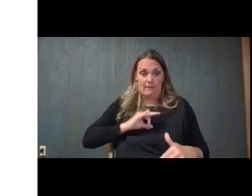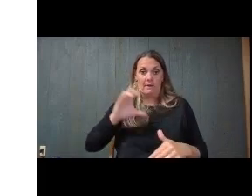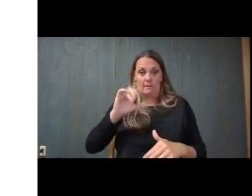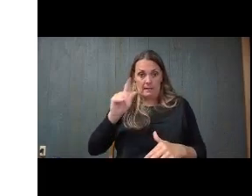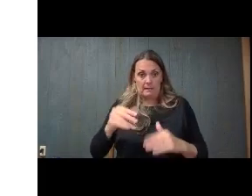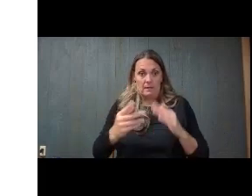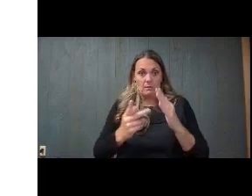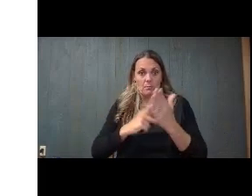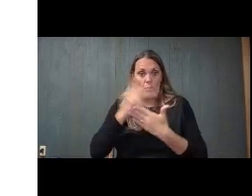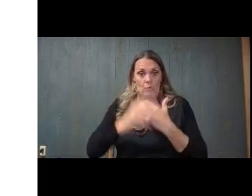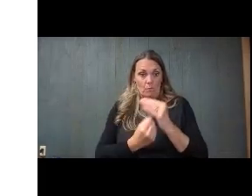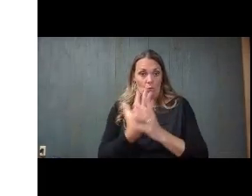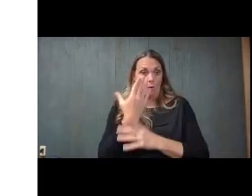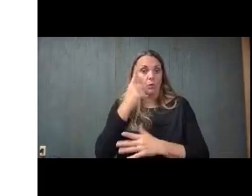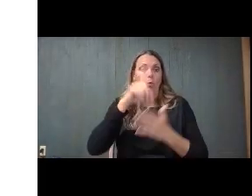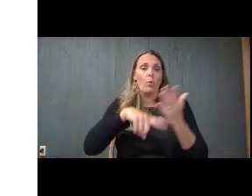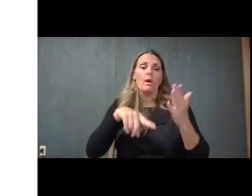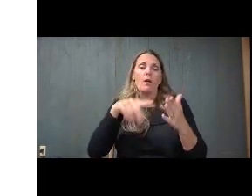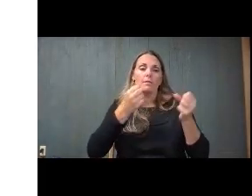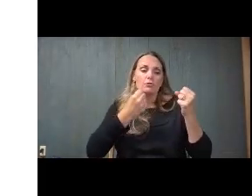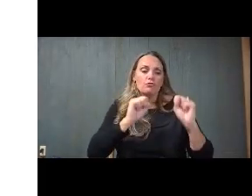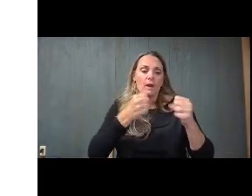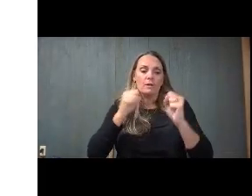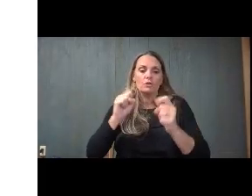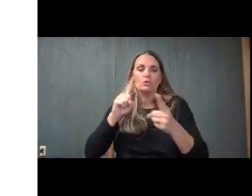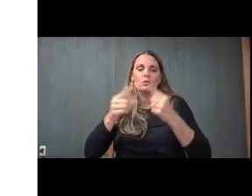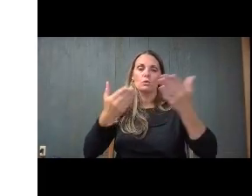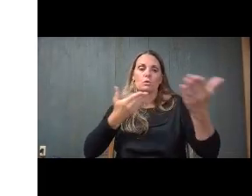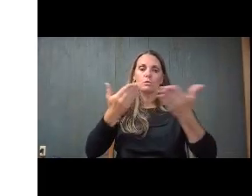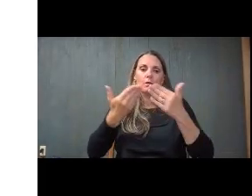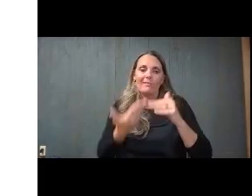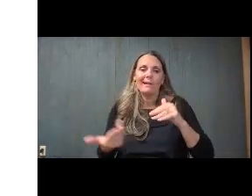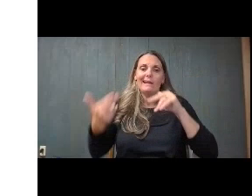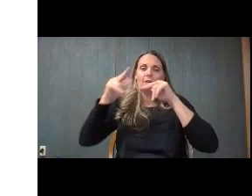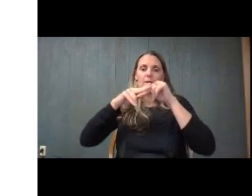what are the CFP strategies to serve increased VR applicants